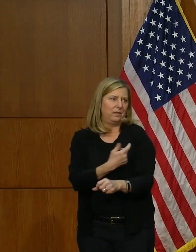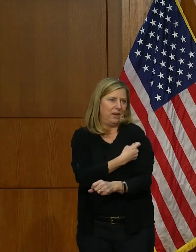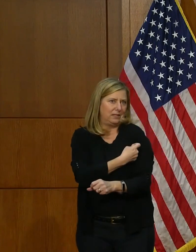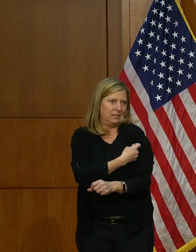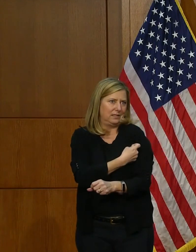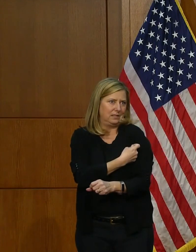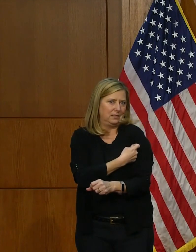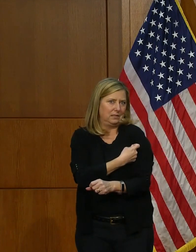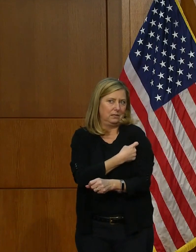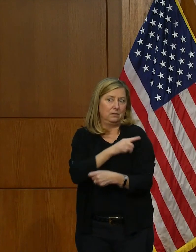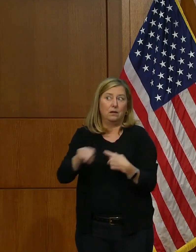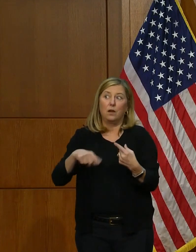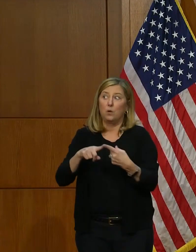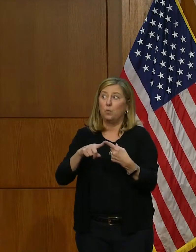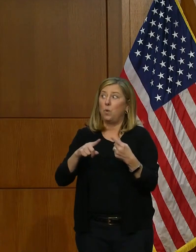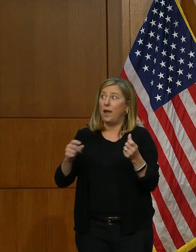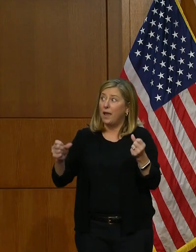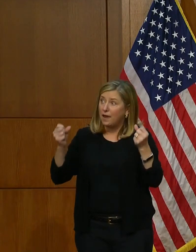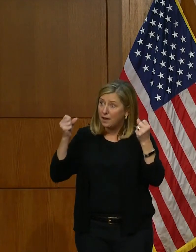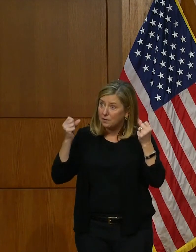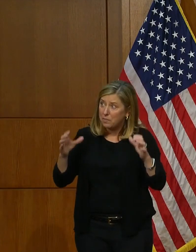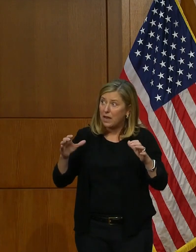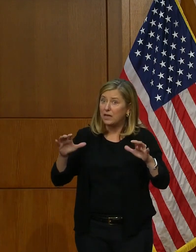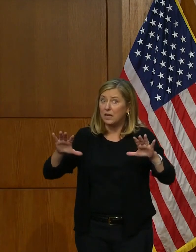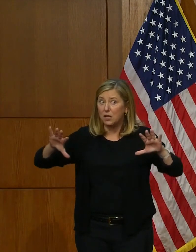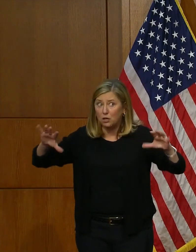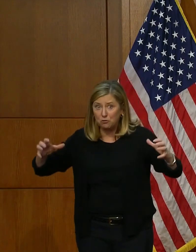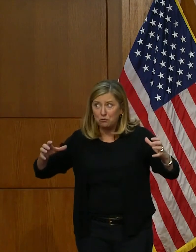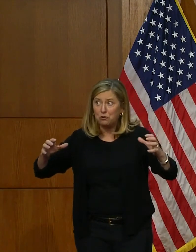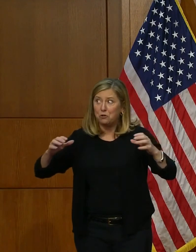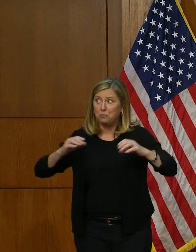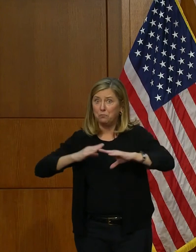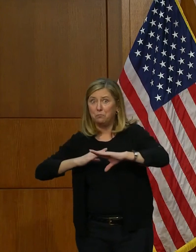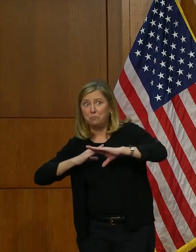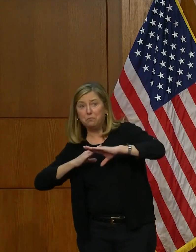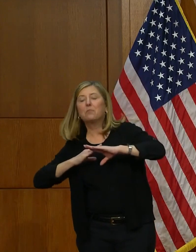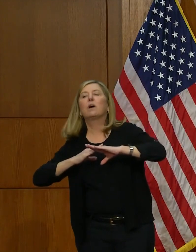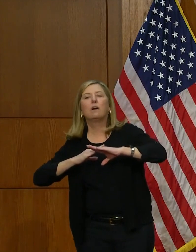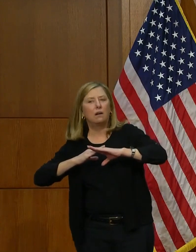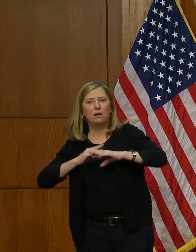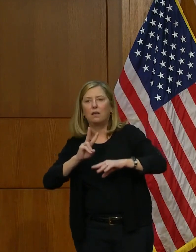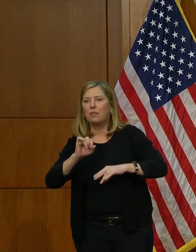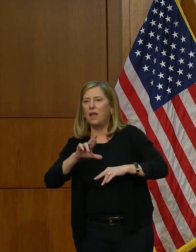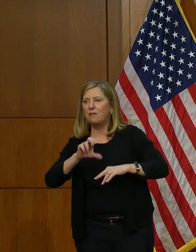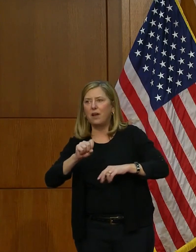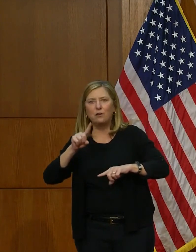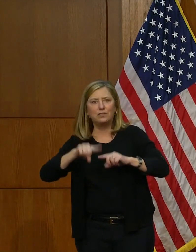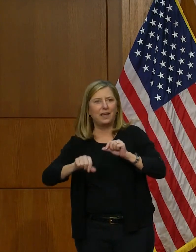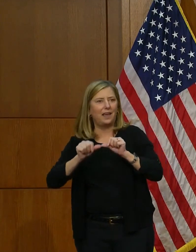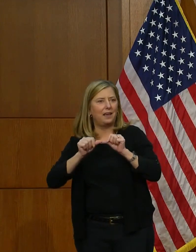GET AS MANY PEOPLE AS WE CAN VACCINATE IT. ONCE WE GET TO